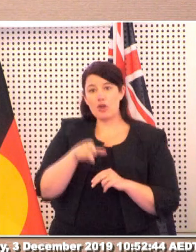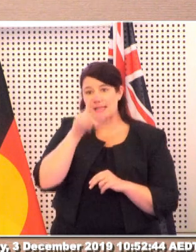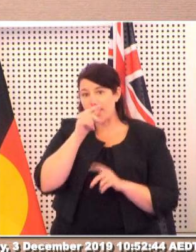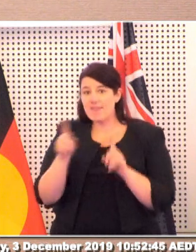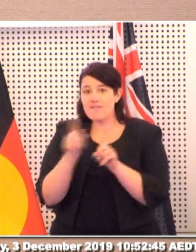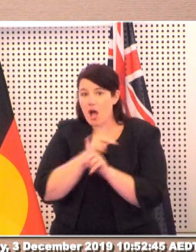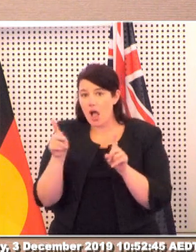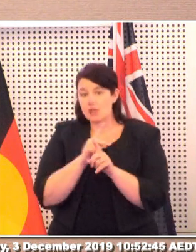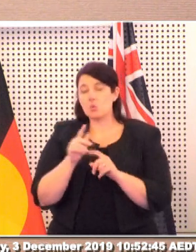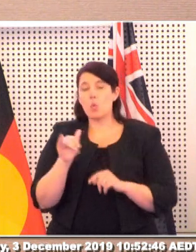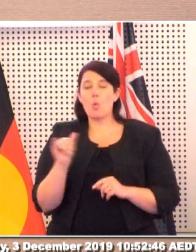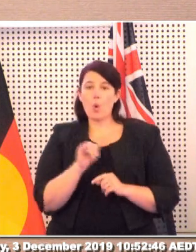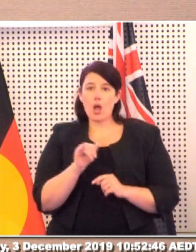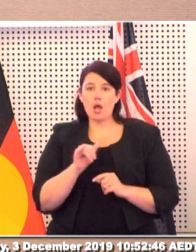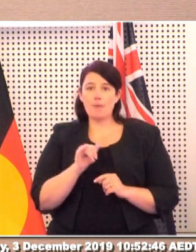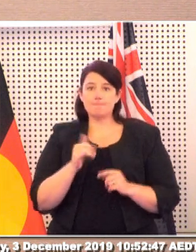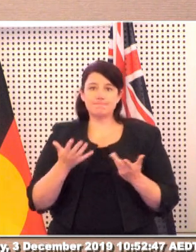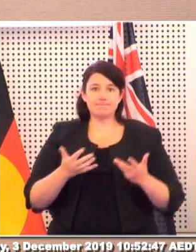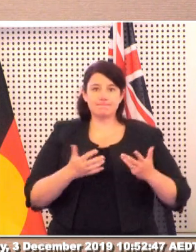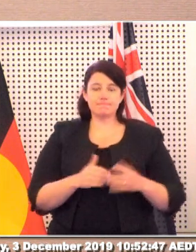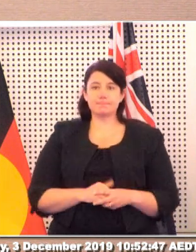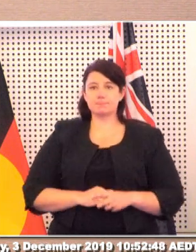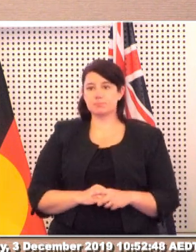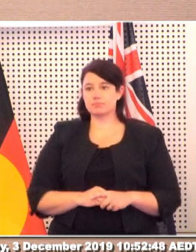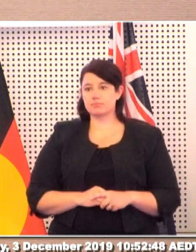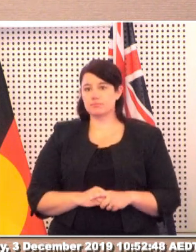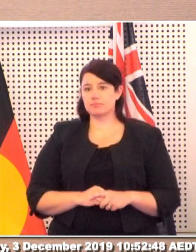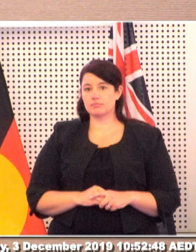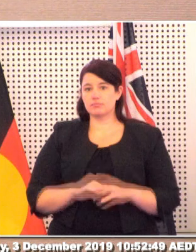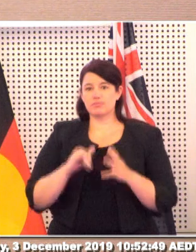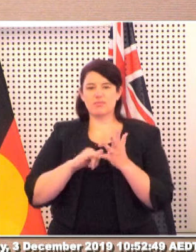form of sexual behaviour.